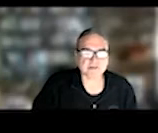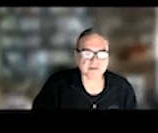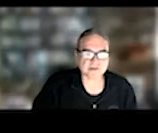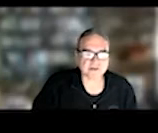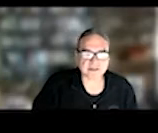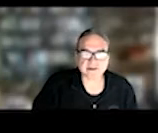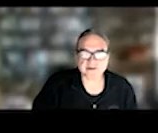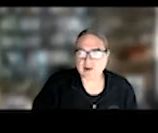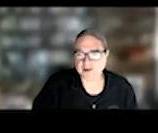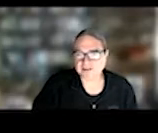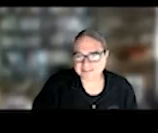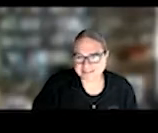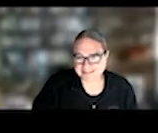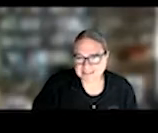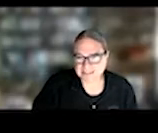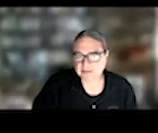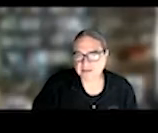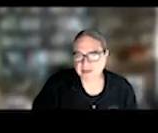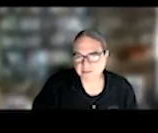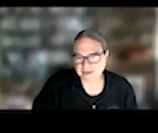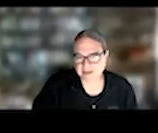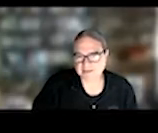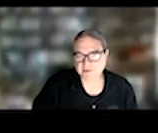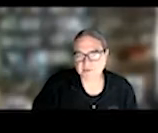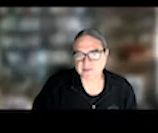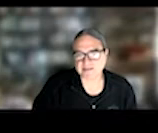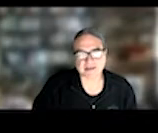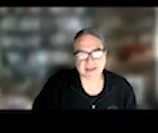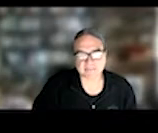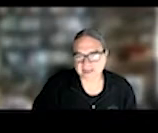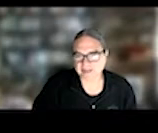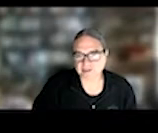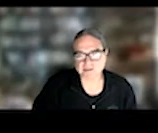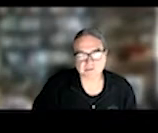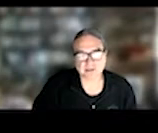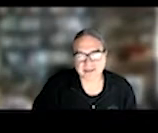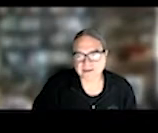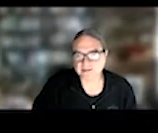injury related to chronic disease like diabetes in which we see things like amputations and blindness